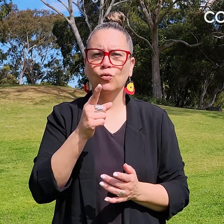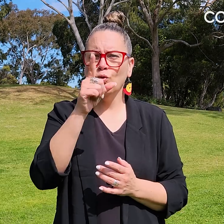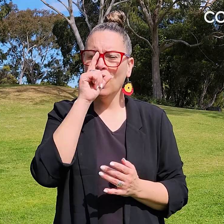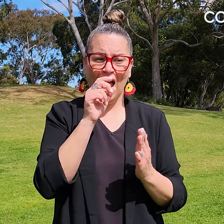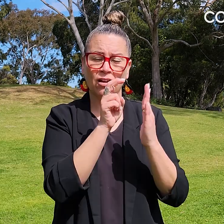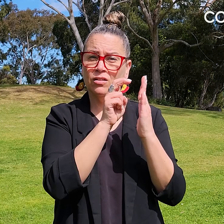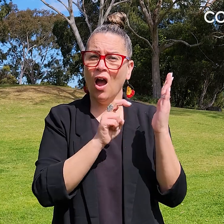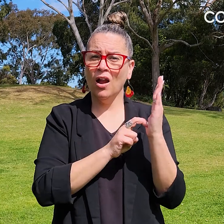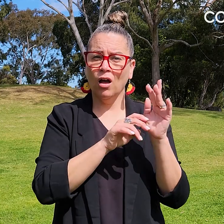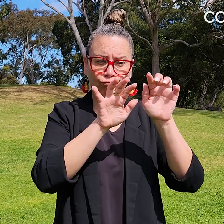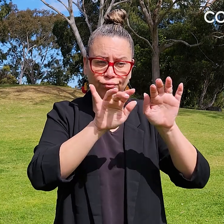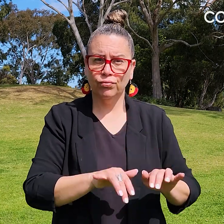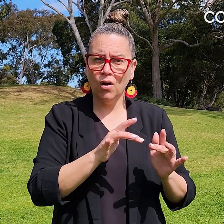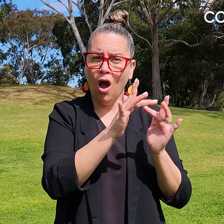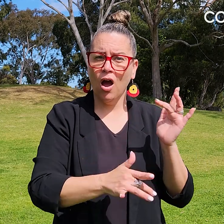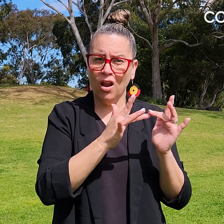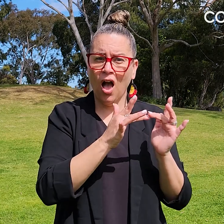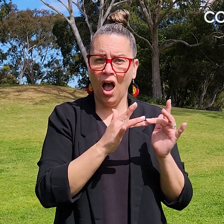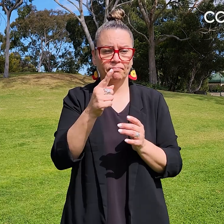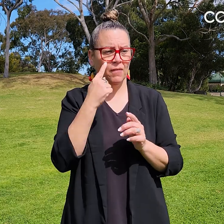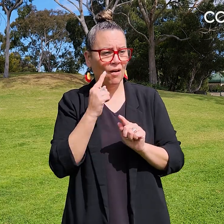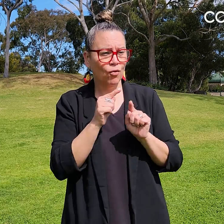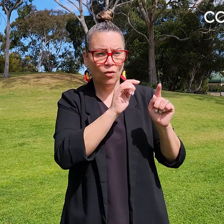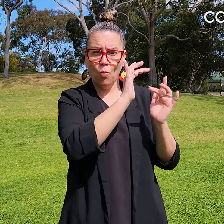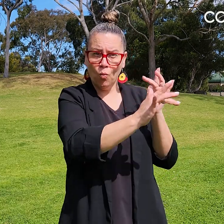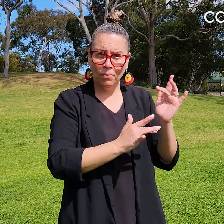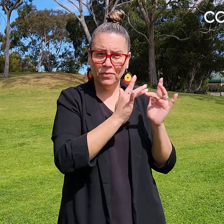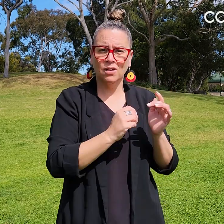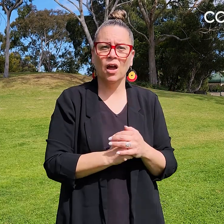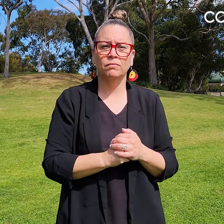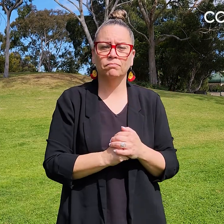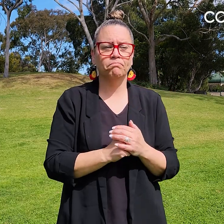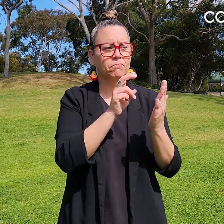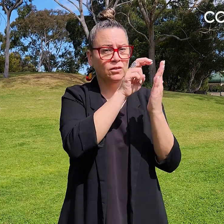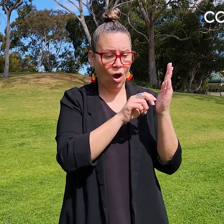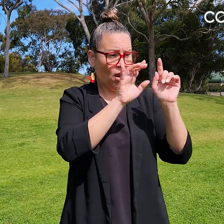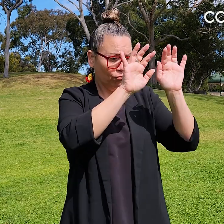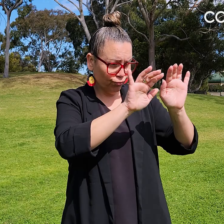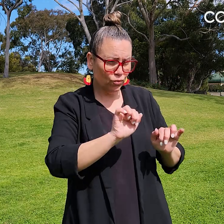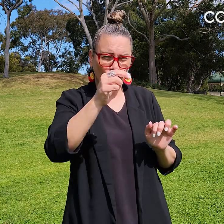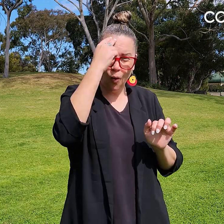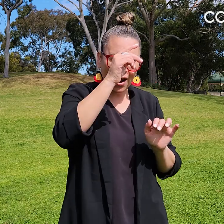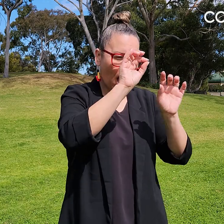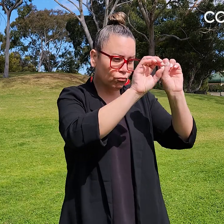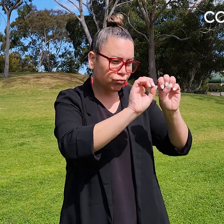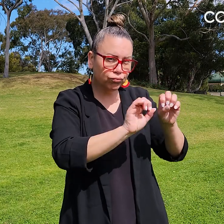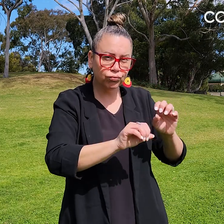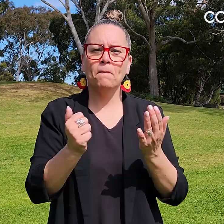you can sign up with your details